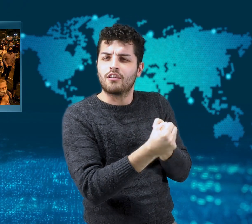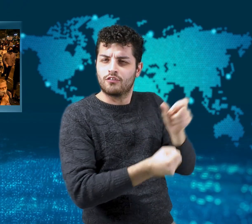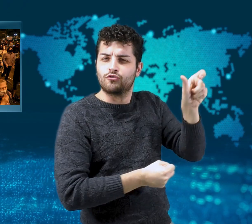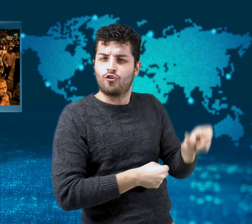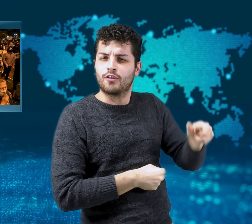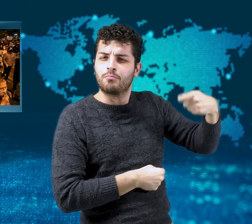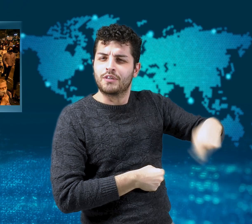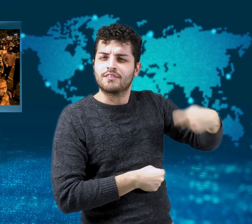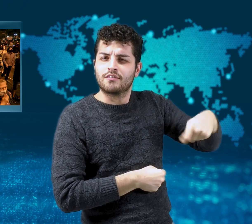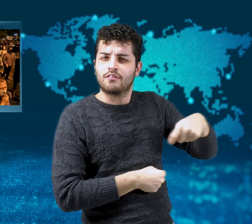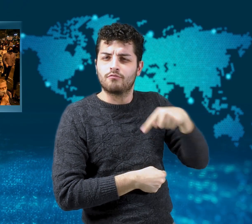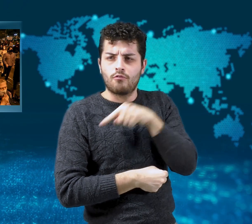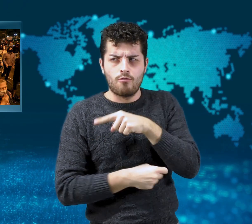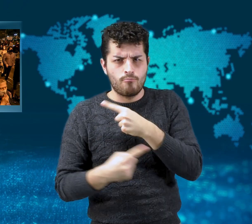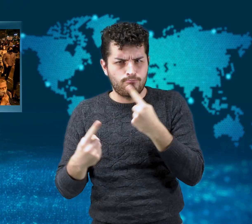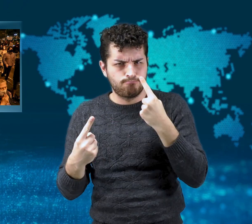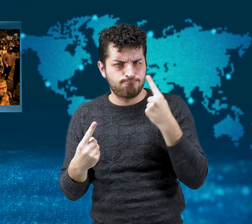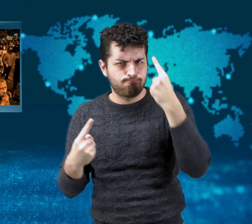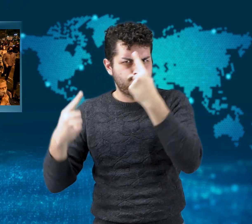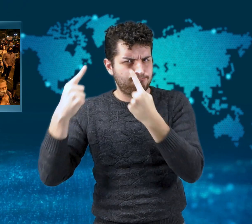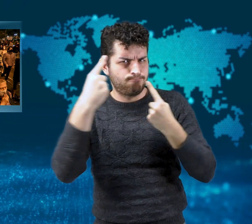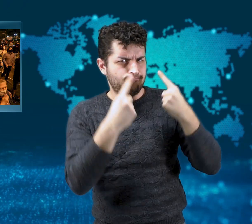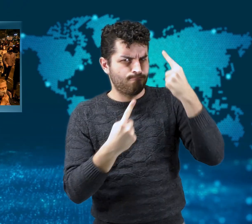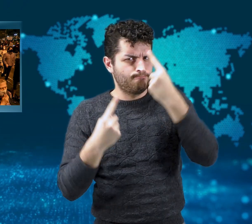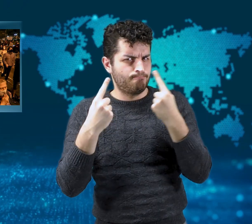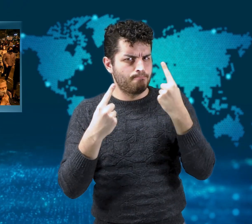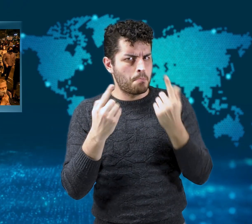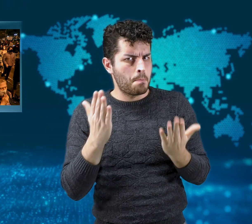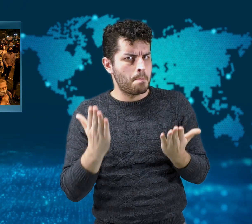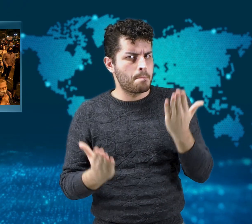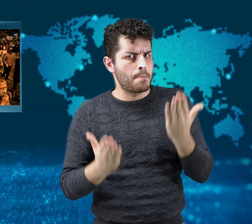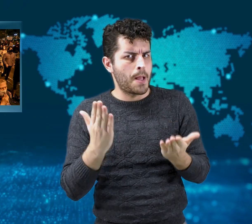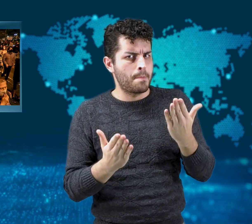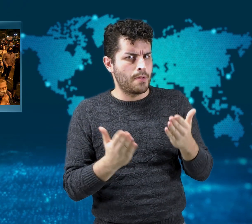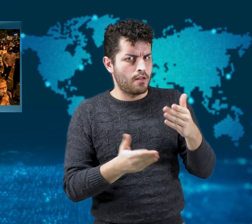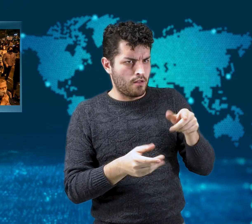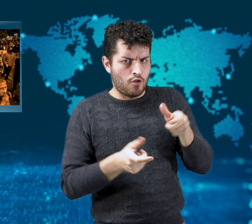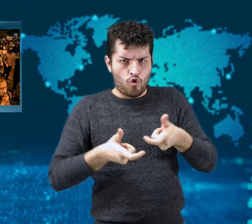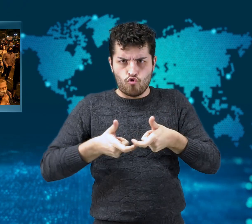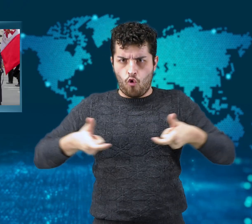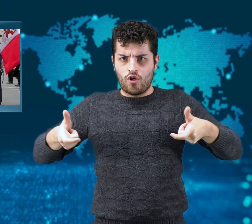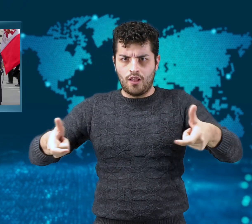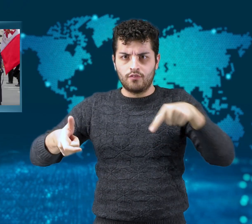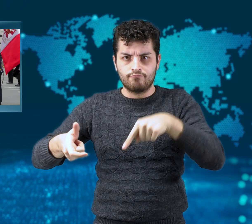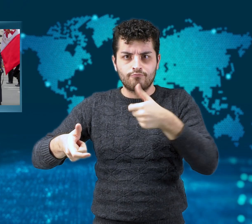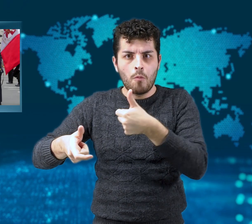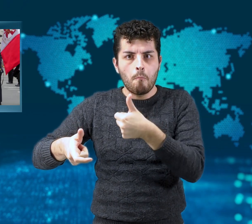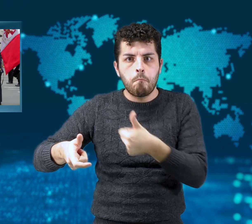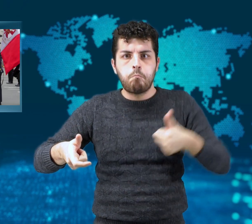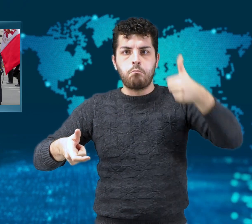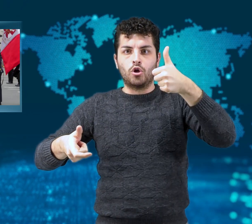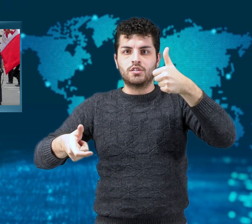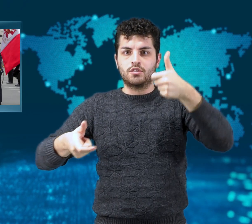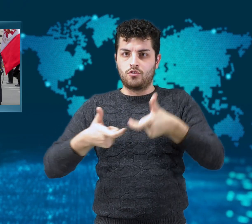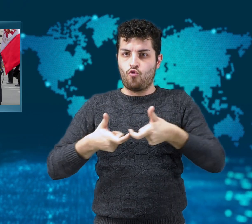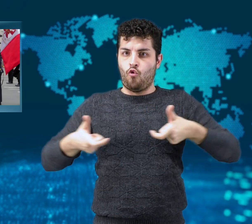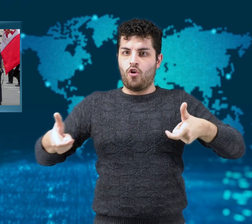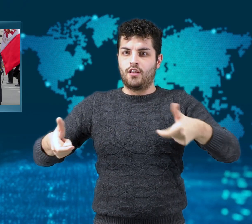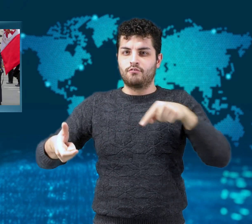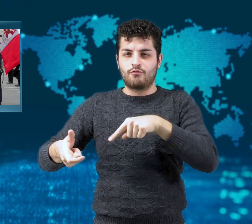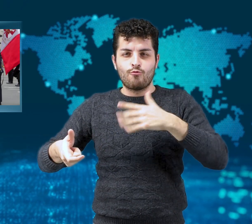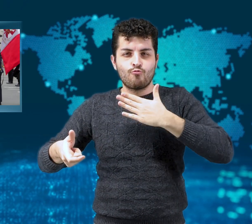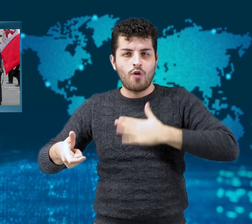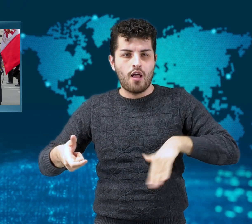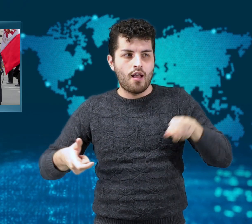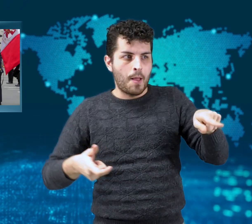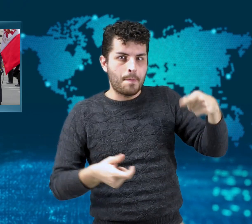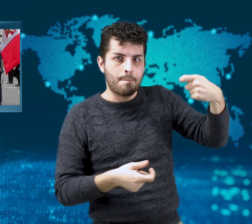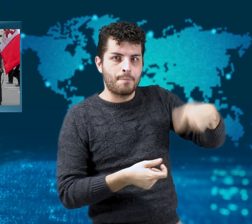orchestrated by his replacement, the Head of Congress.